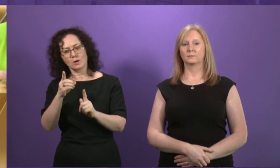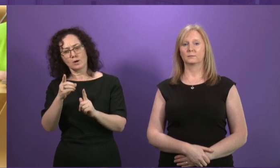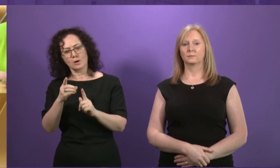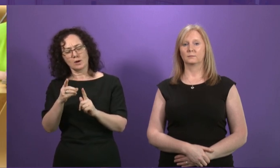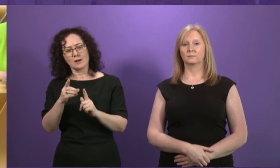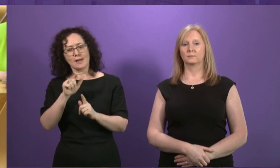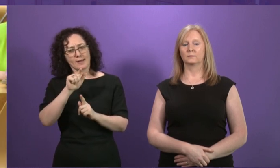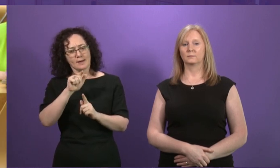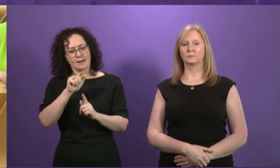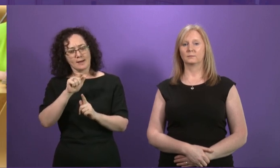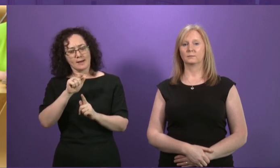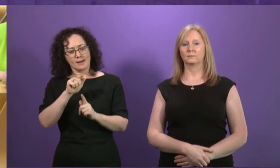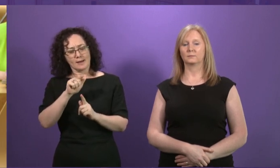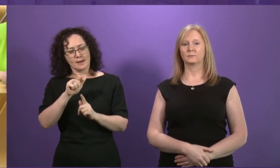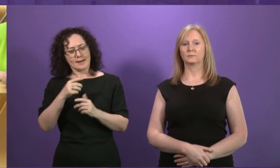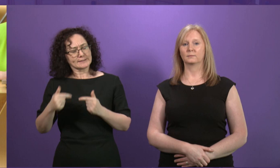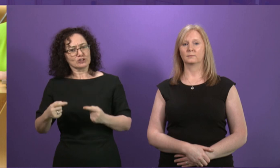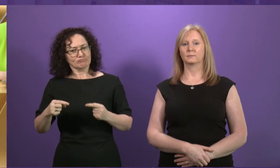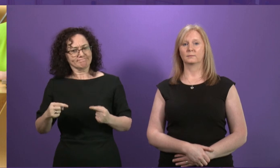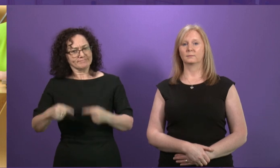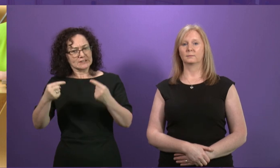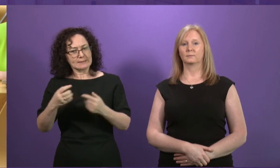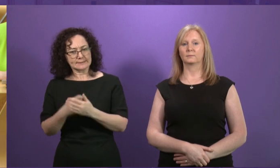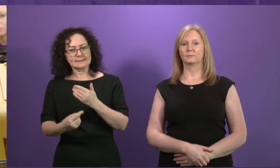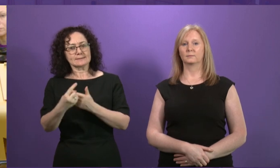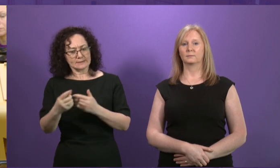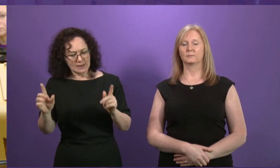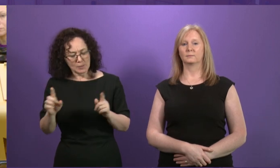BiFab would not even exist today had it not been for Scottish Government intervention.